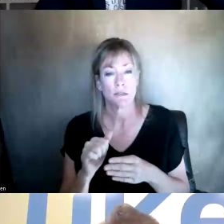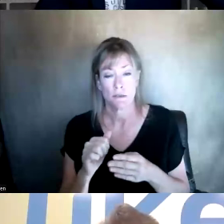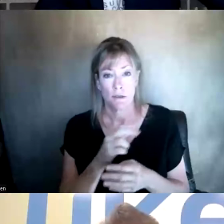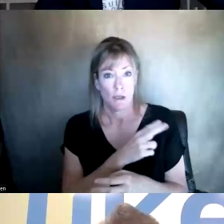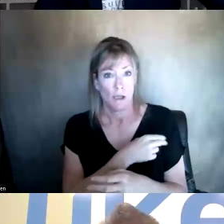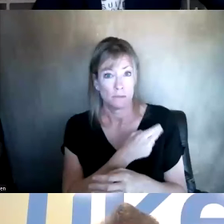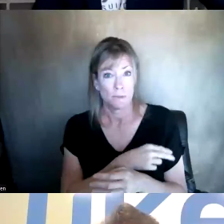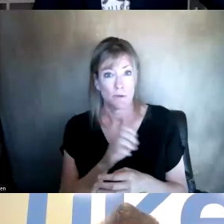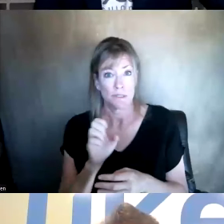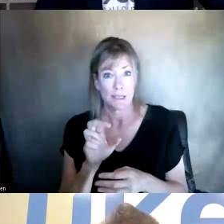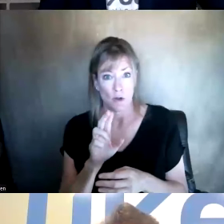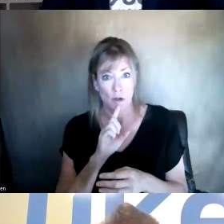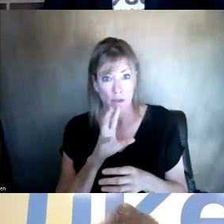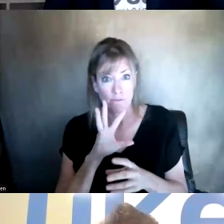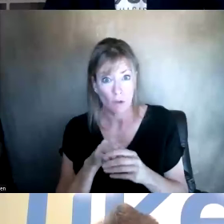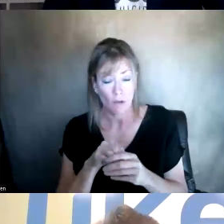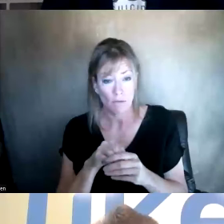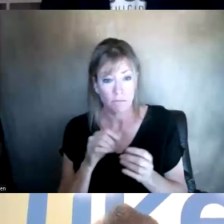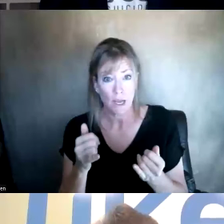DEPARTMENTS ENGAGED A THE THIS POINT?